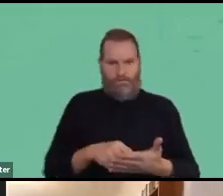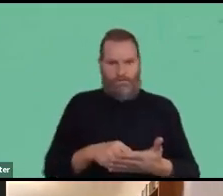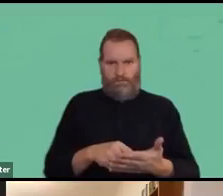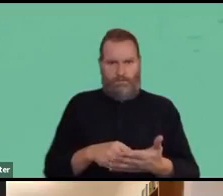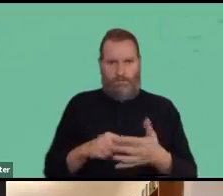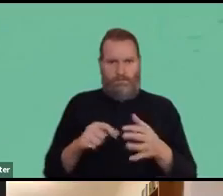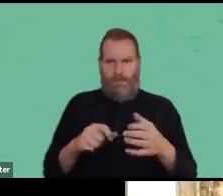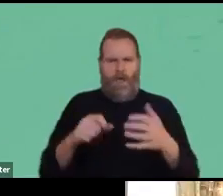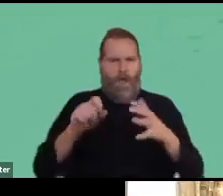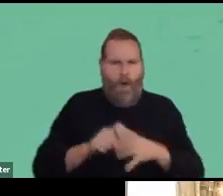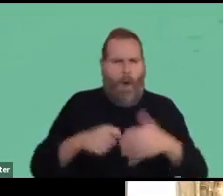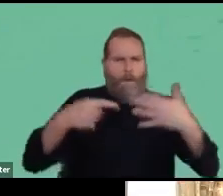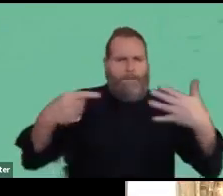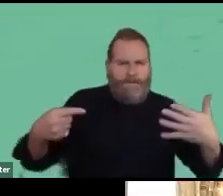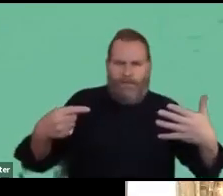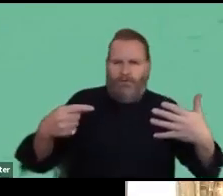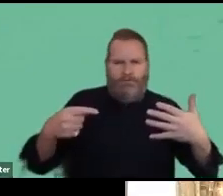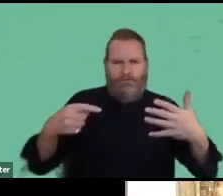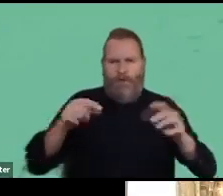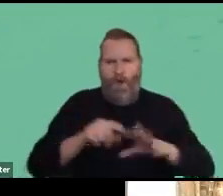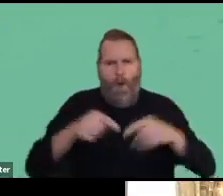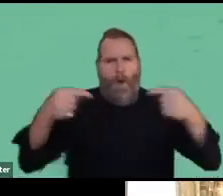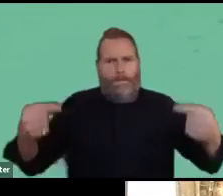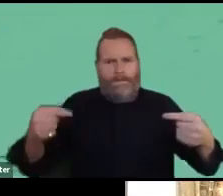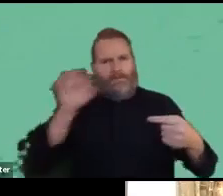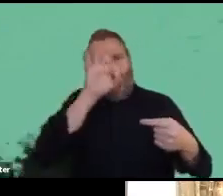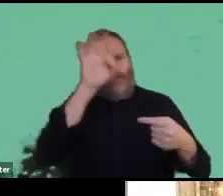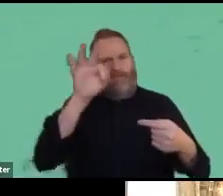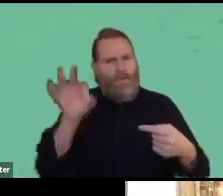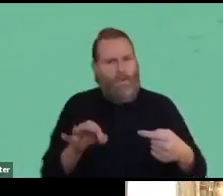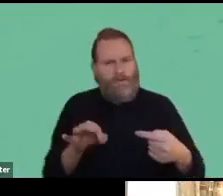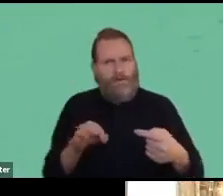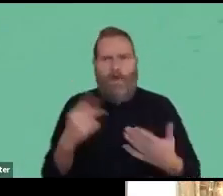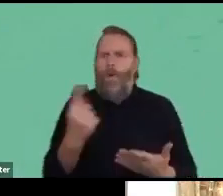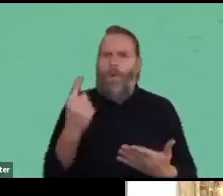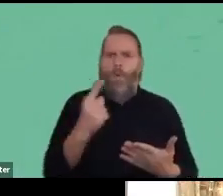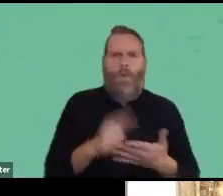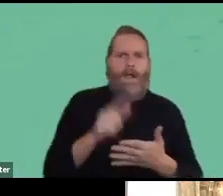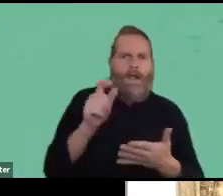is eligible to vote only those in the horseshoe or everyone in the public gallery and why didn't